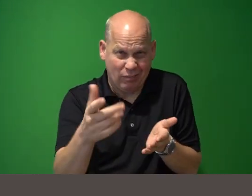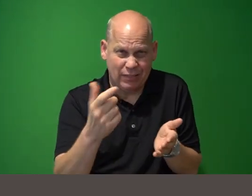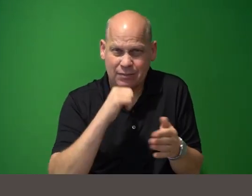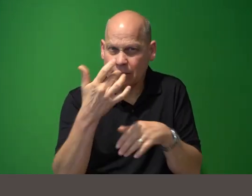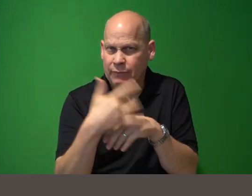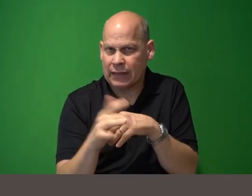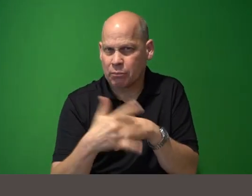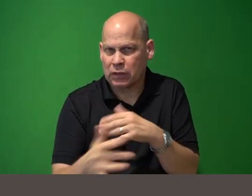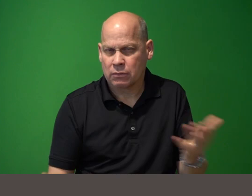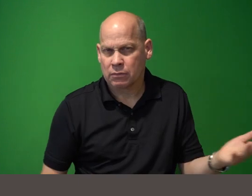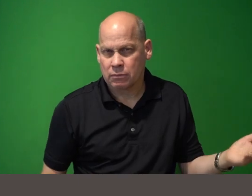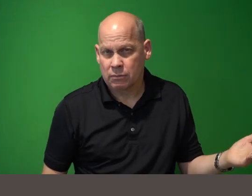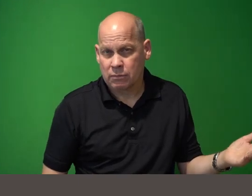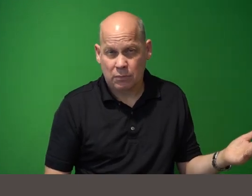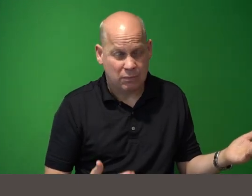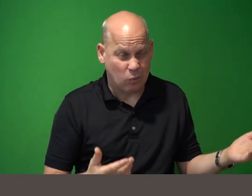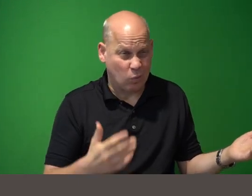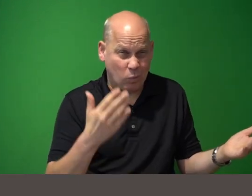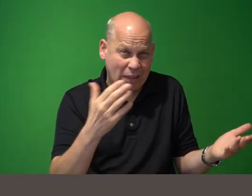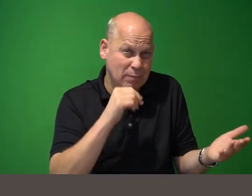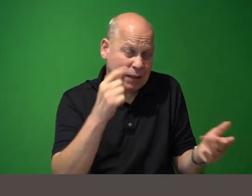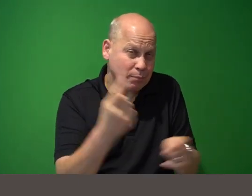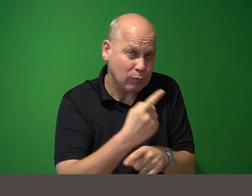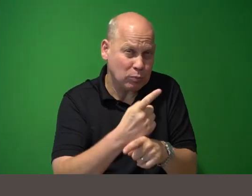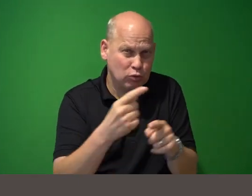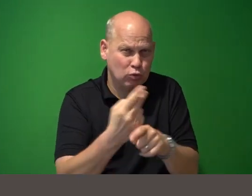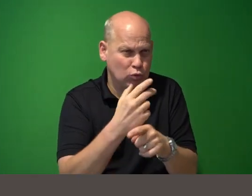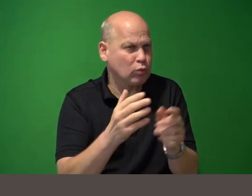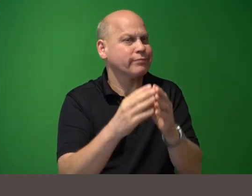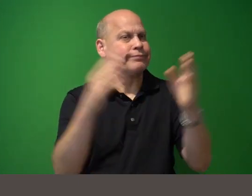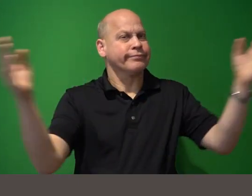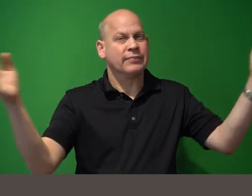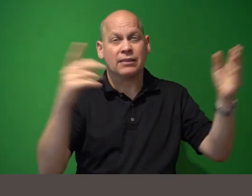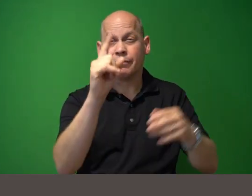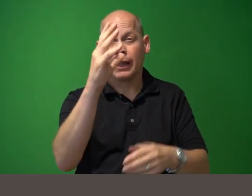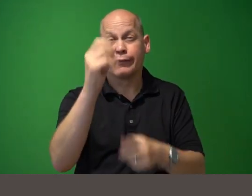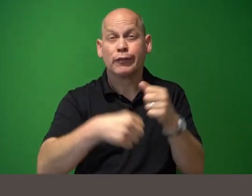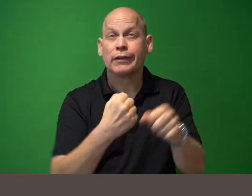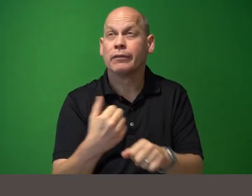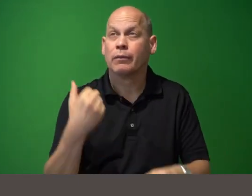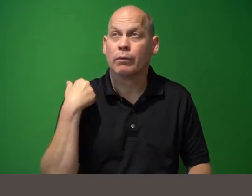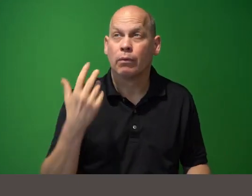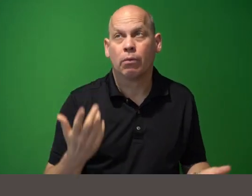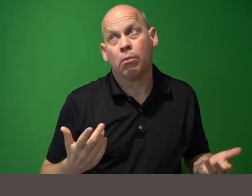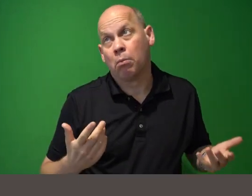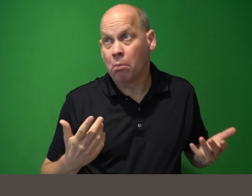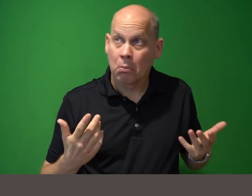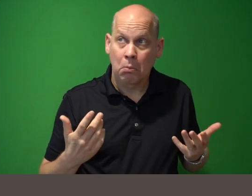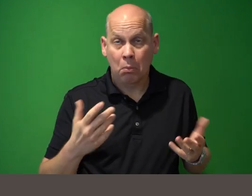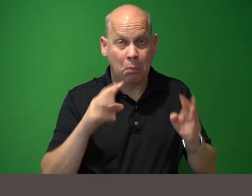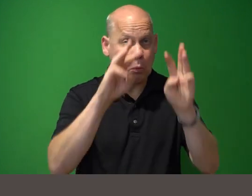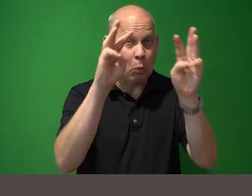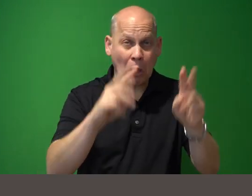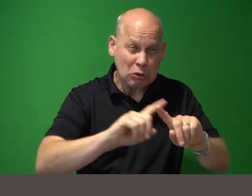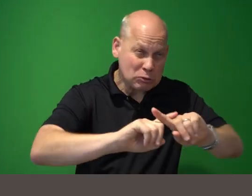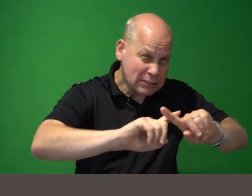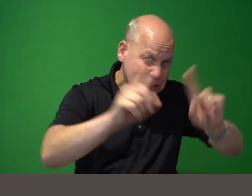or it's not even appropriate to use it. If 100 years ago, the weather was very different than now,